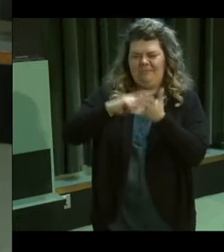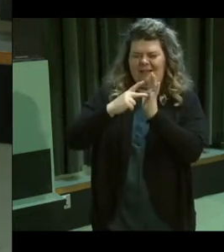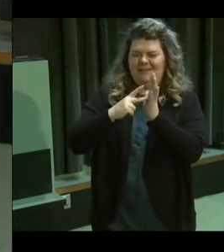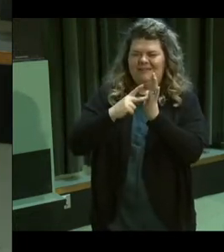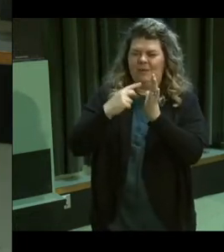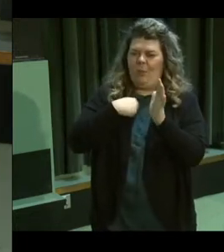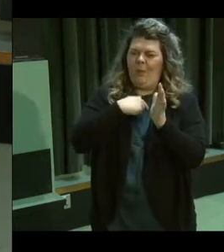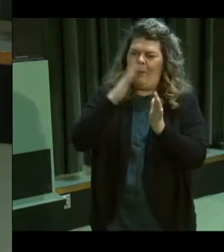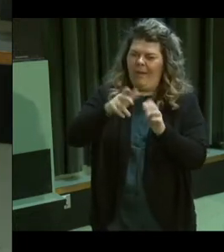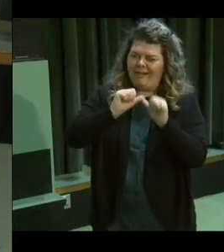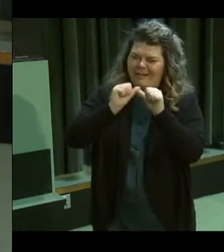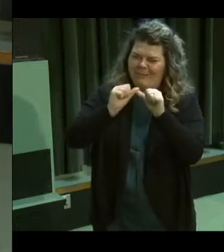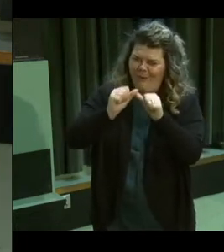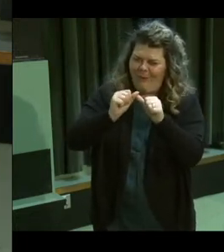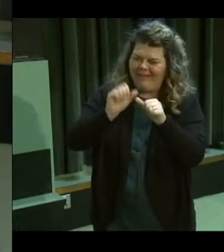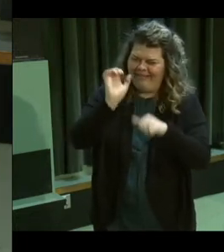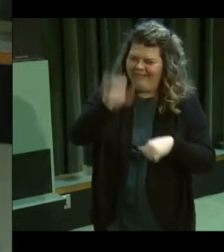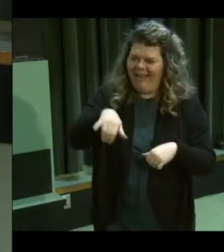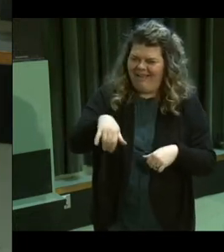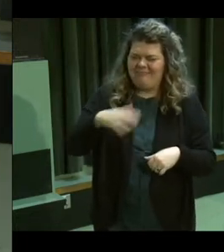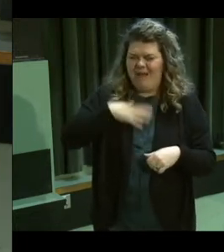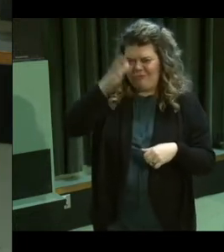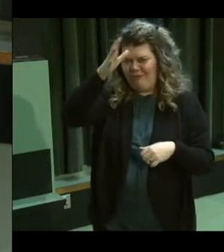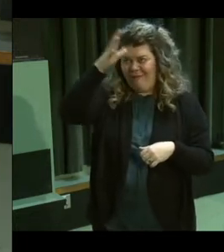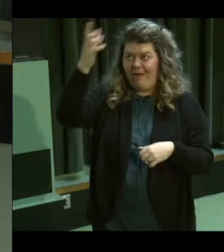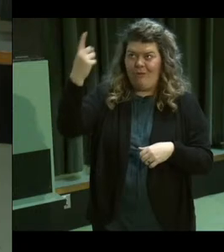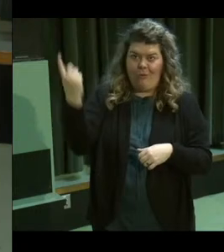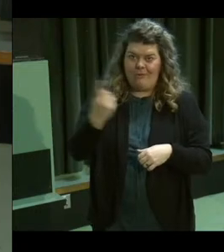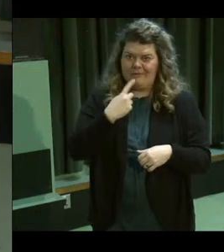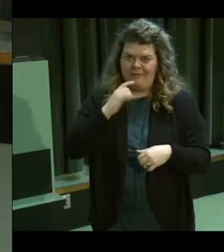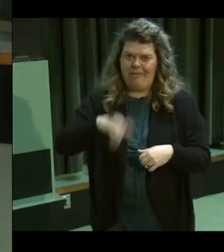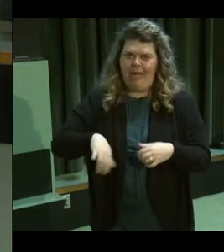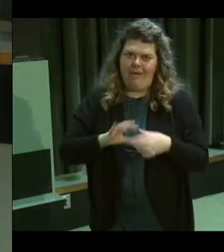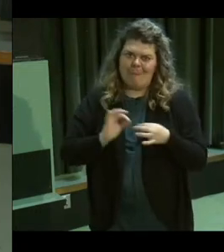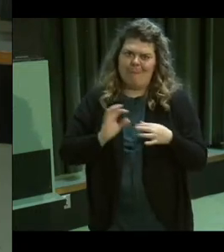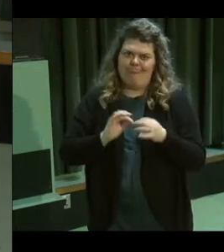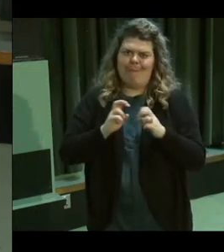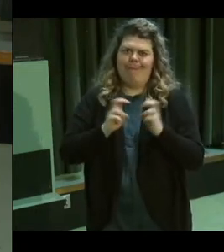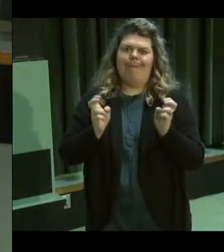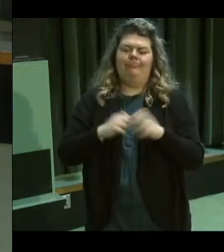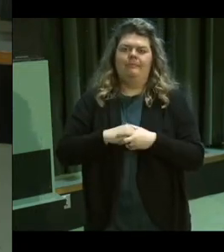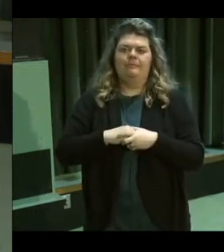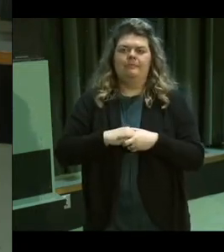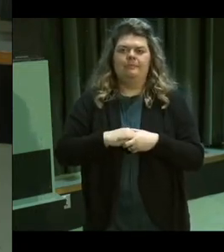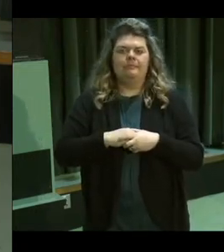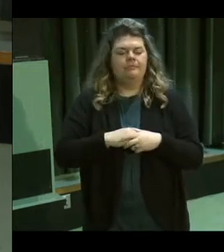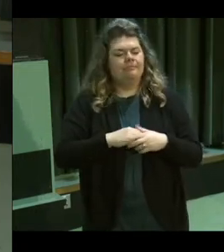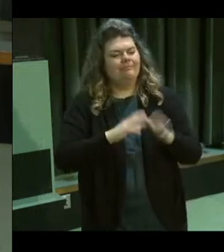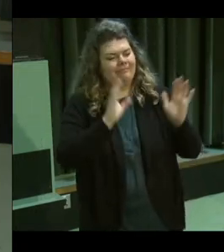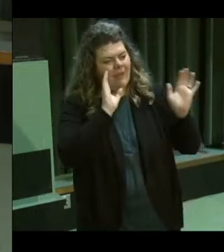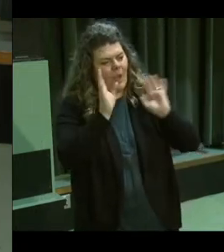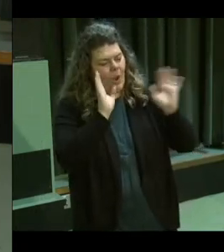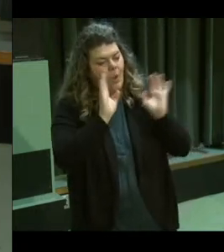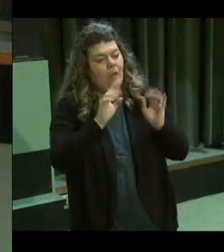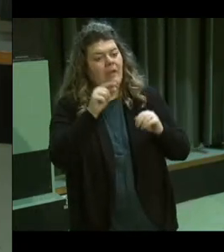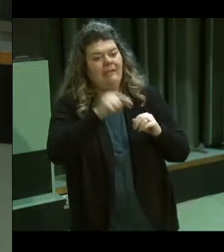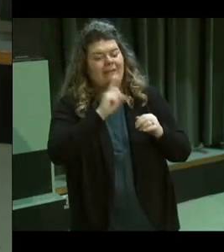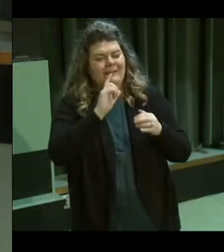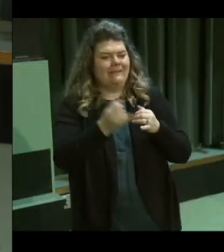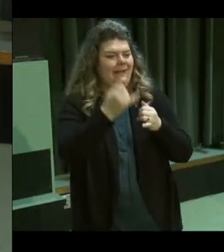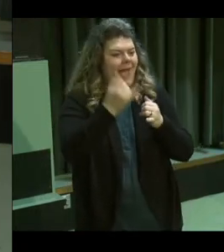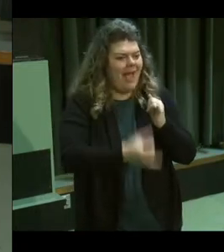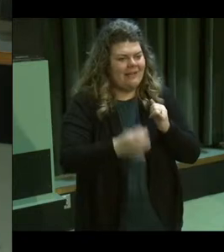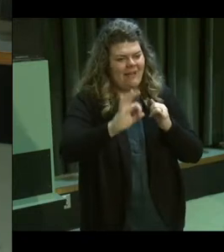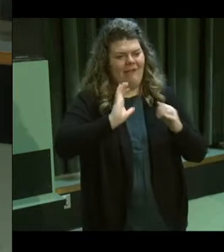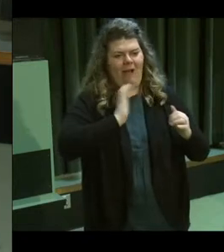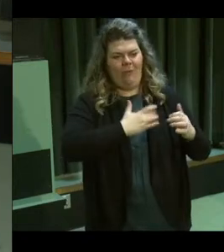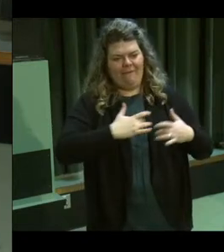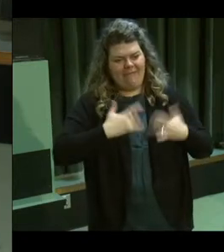Yes. Yeah. Right on.